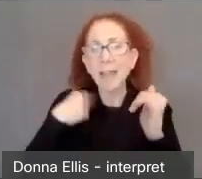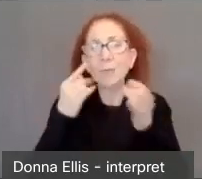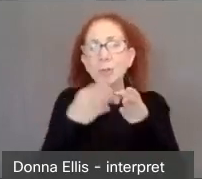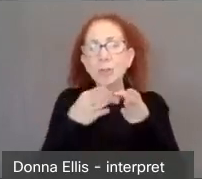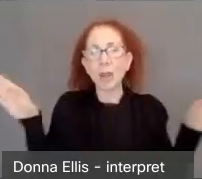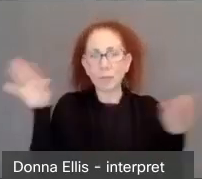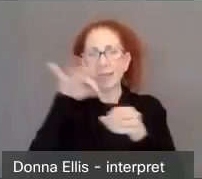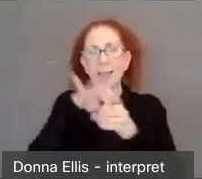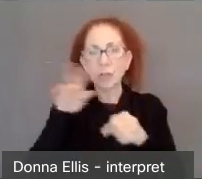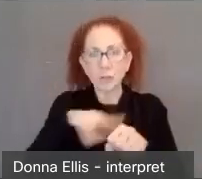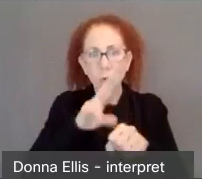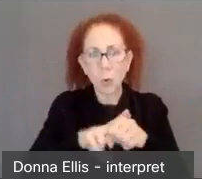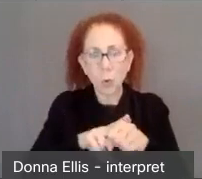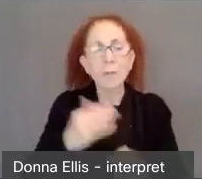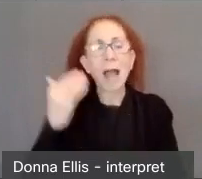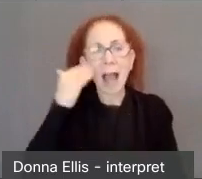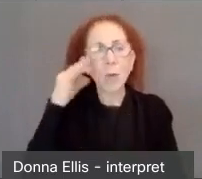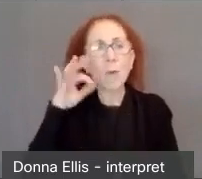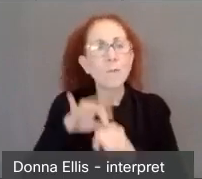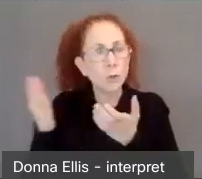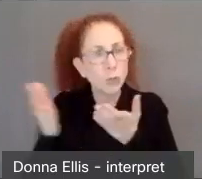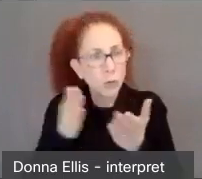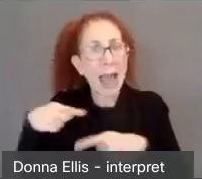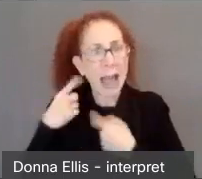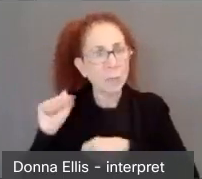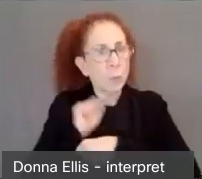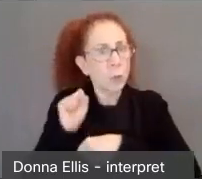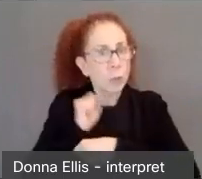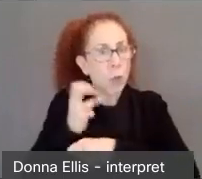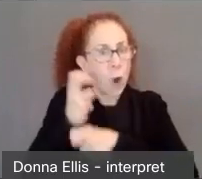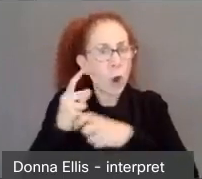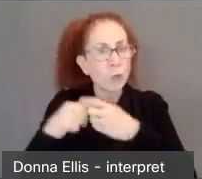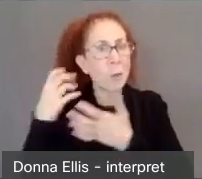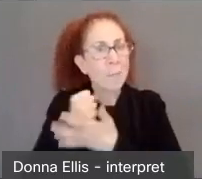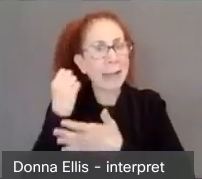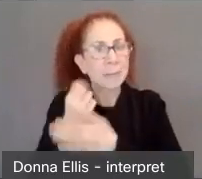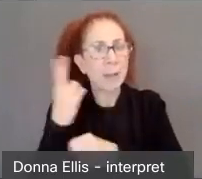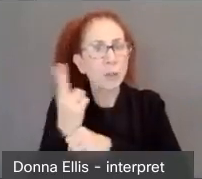and I know Voter Services has been working very hard to maximize the use of the equipment